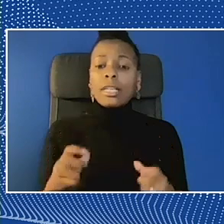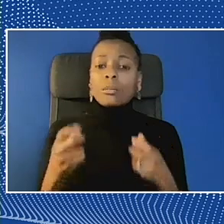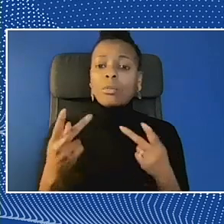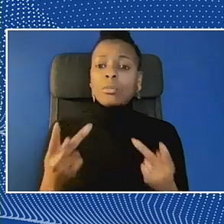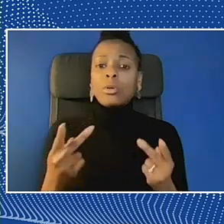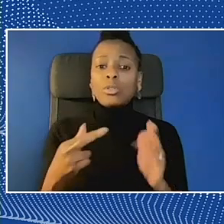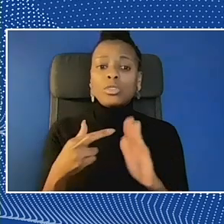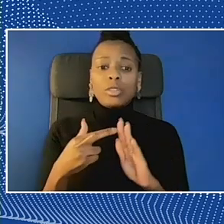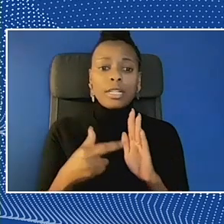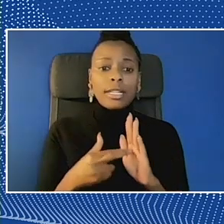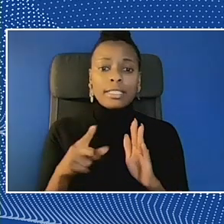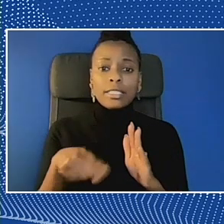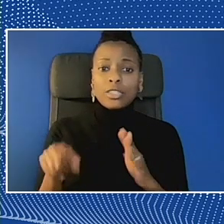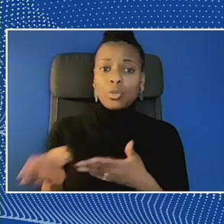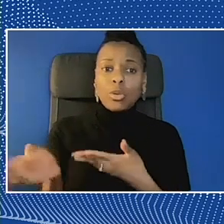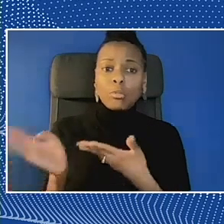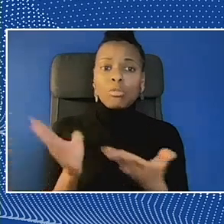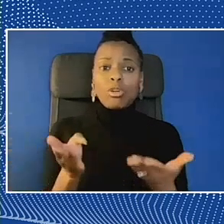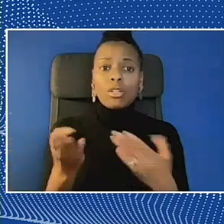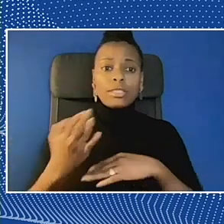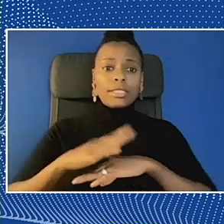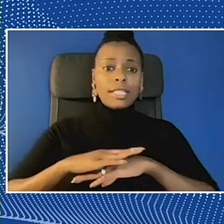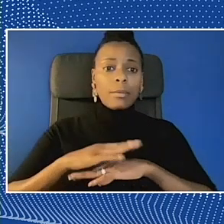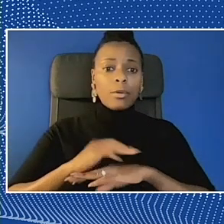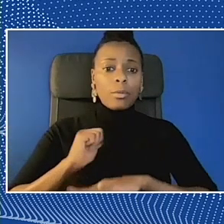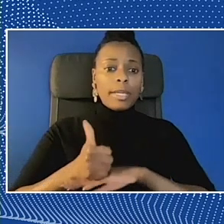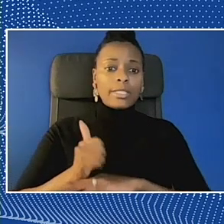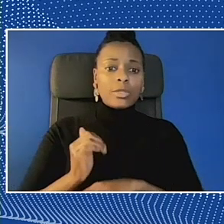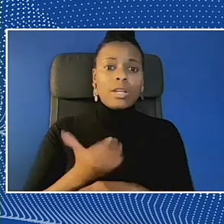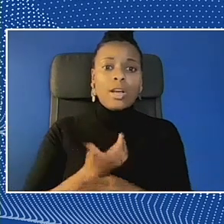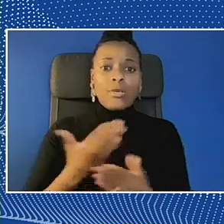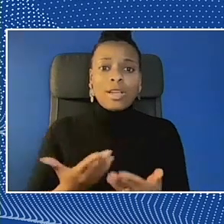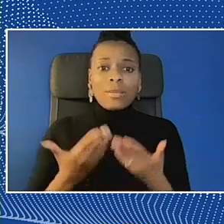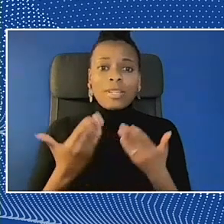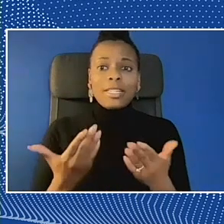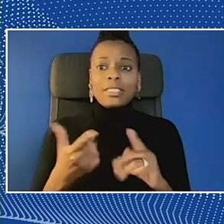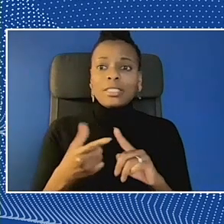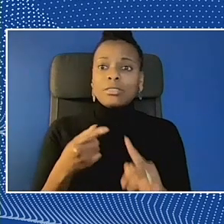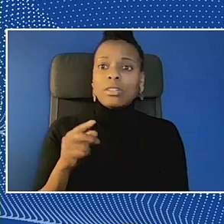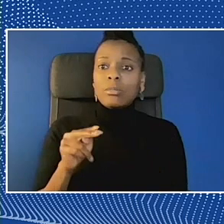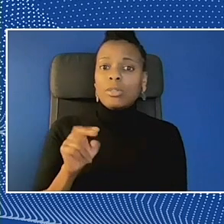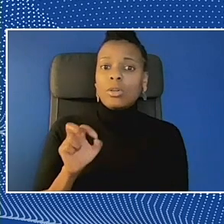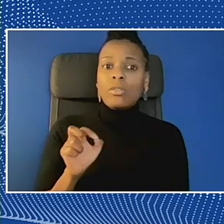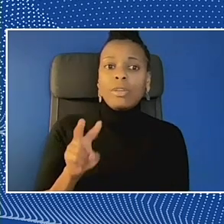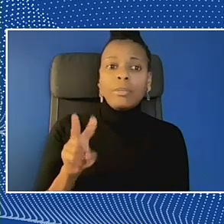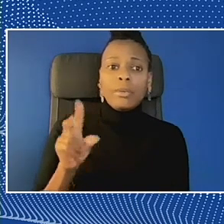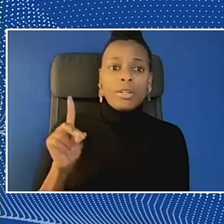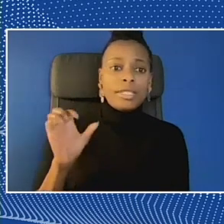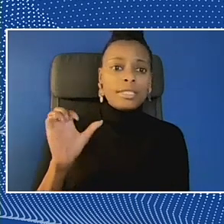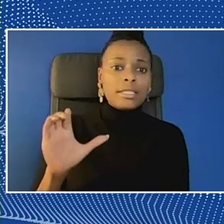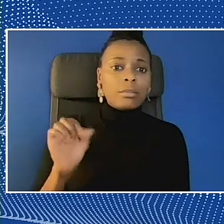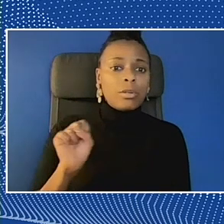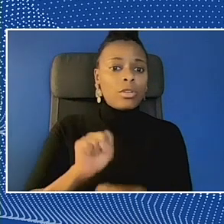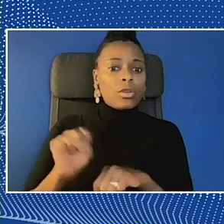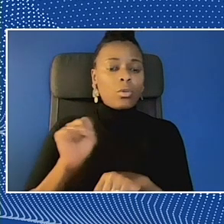table, based on our recommendations from November and December the work we've done around hardship, I think, really has the